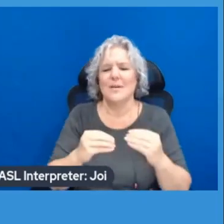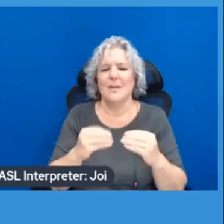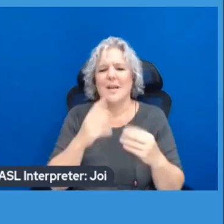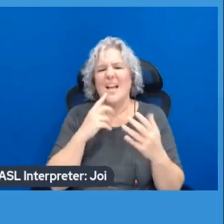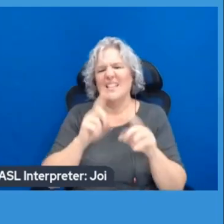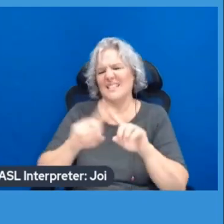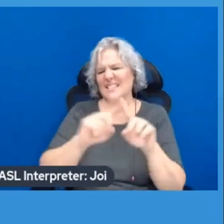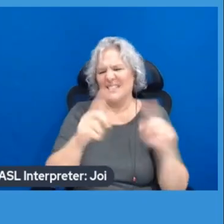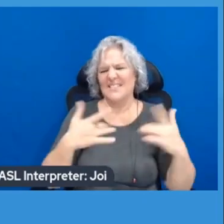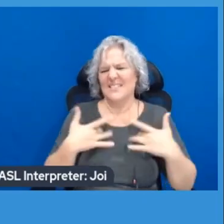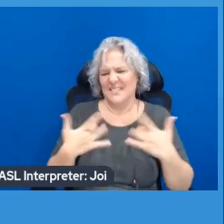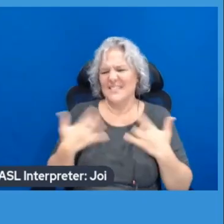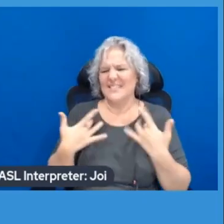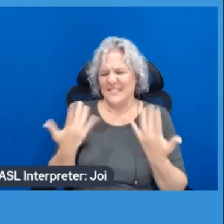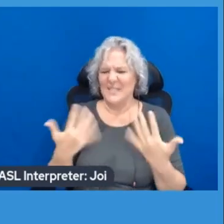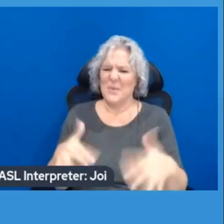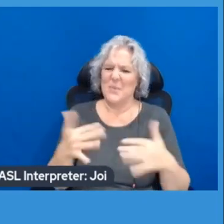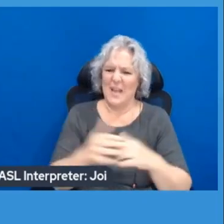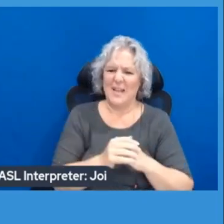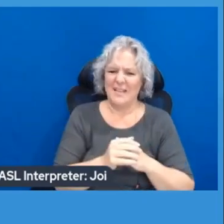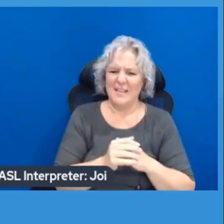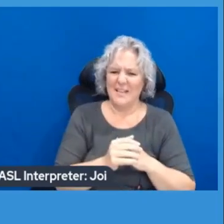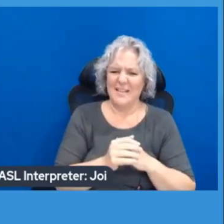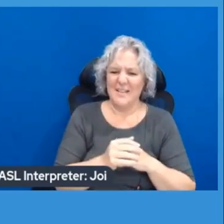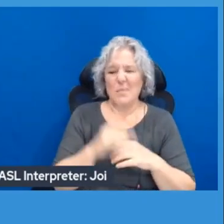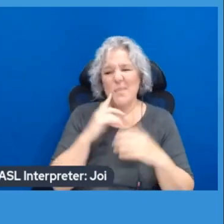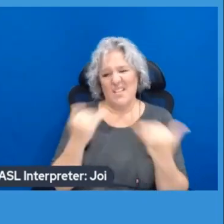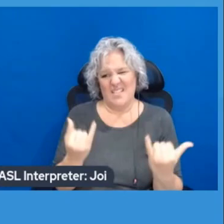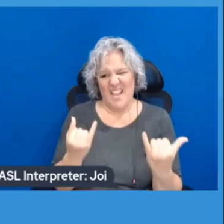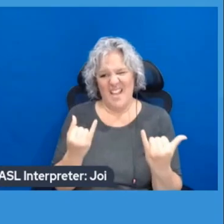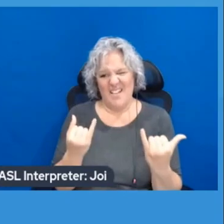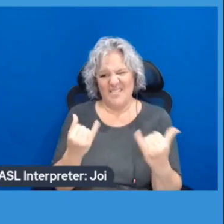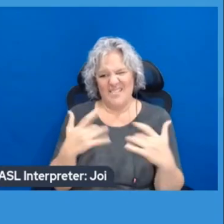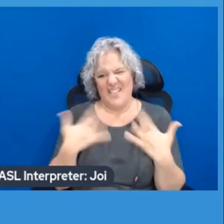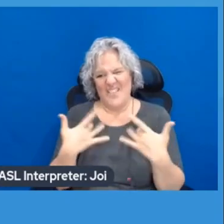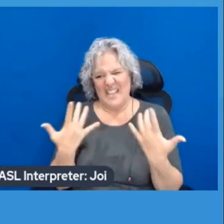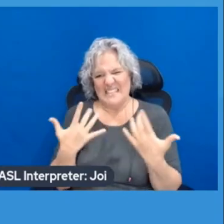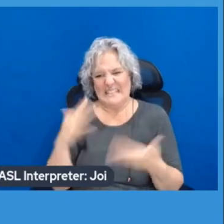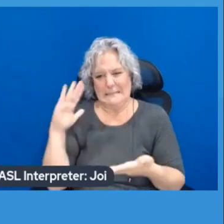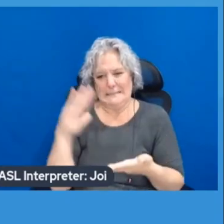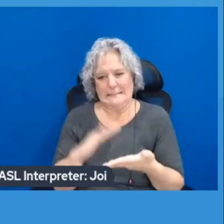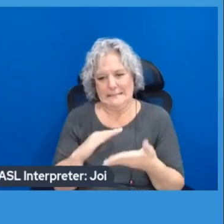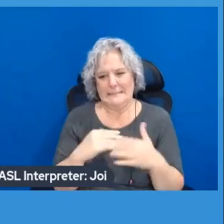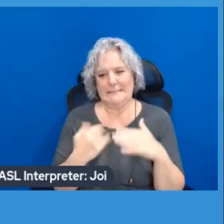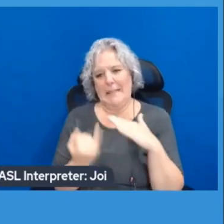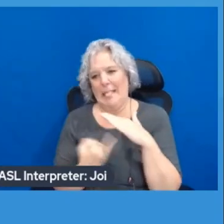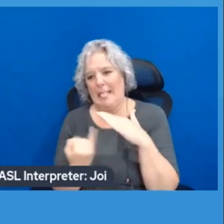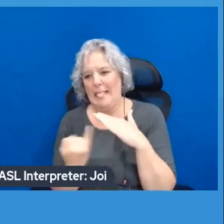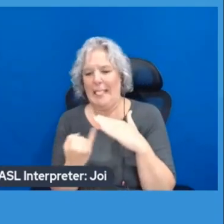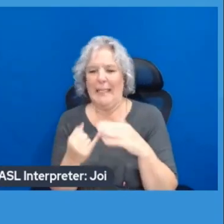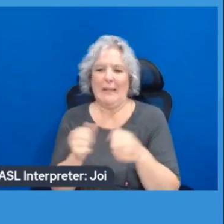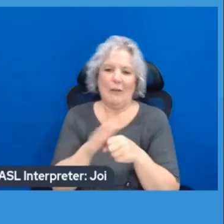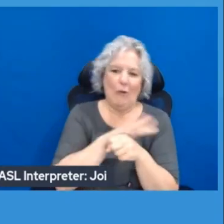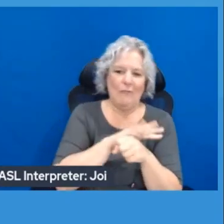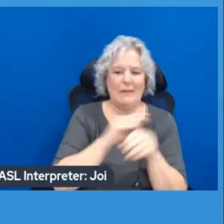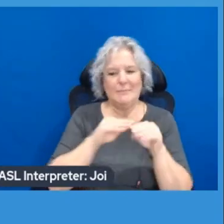We still have caring events but we're isolated right now 'cause we have COVID, right? He introduced us to Cincinnati chili.